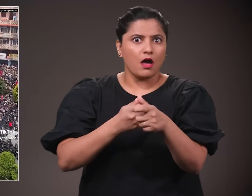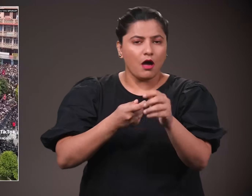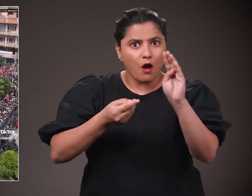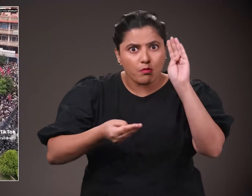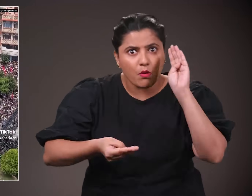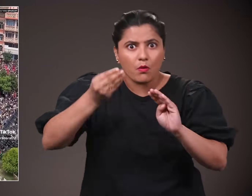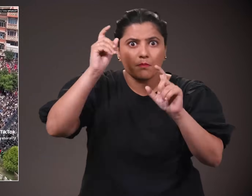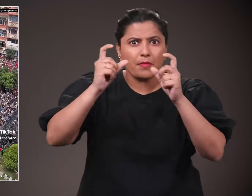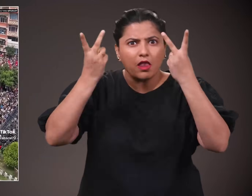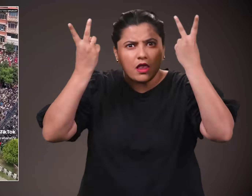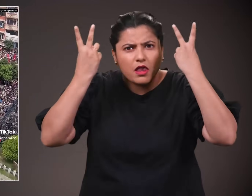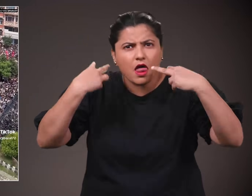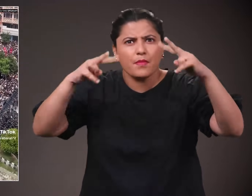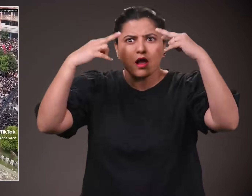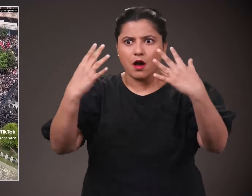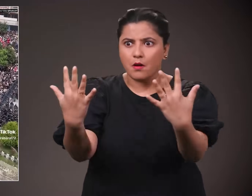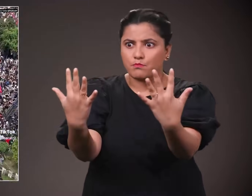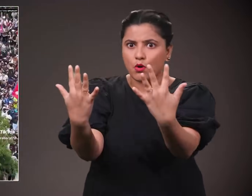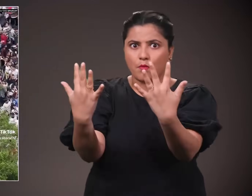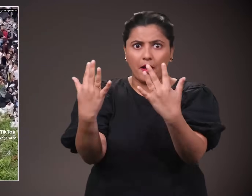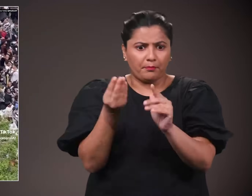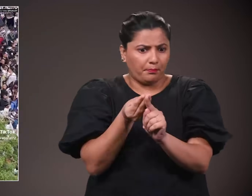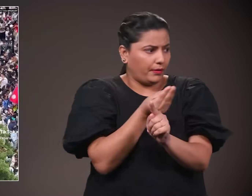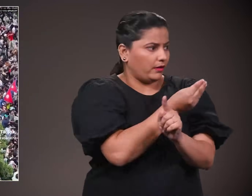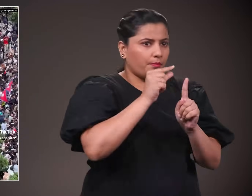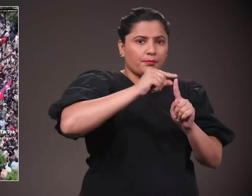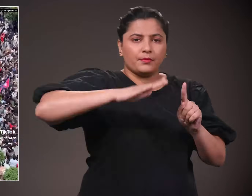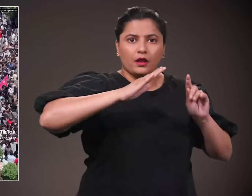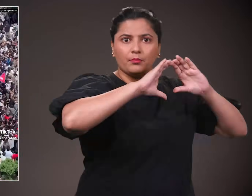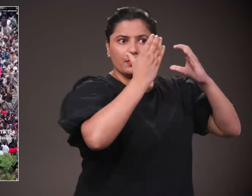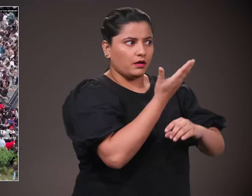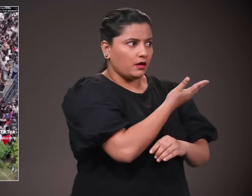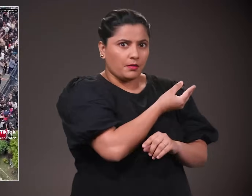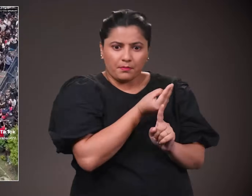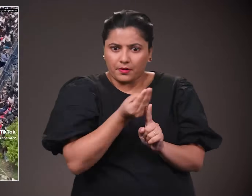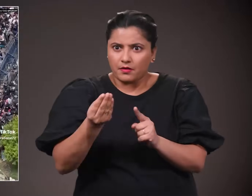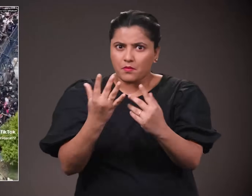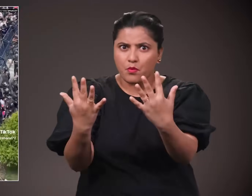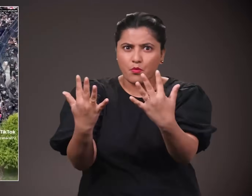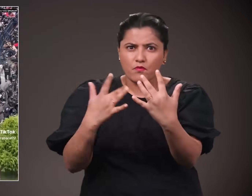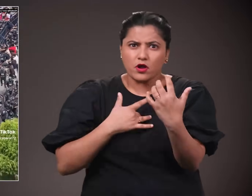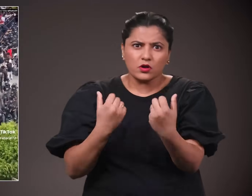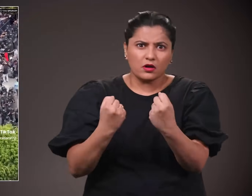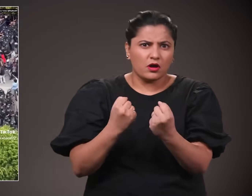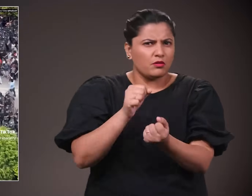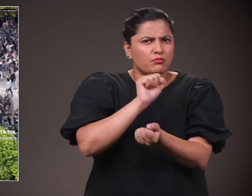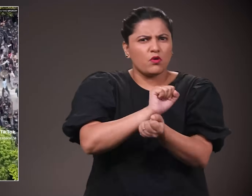Protesters were marching towards the parliament. They pushed closer.